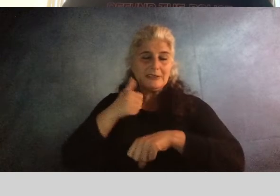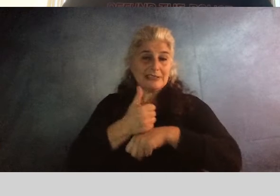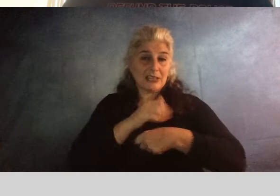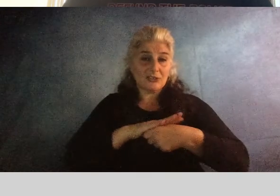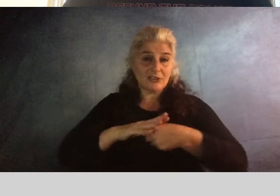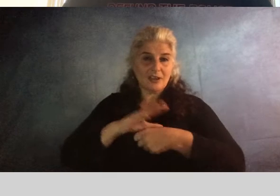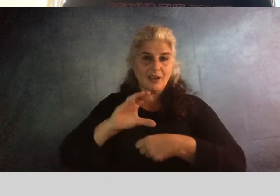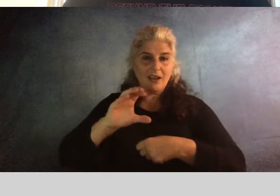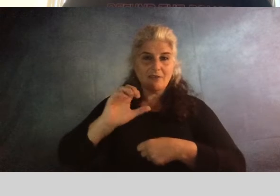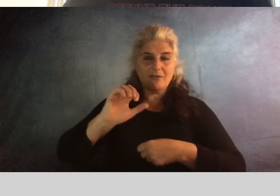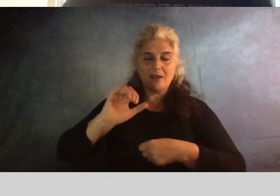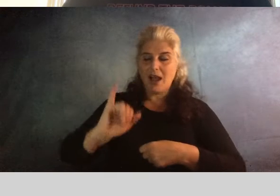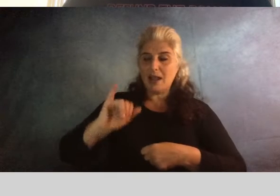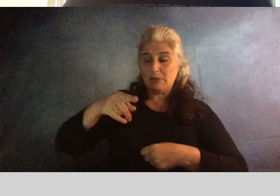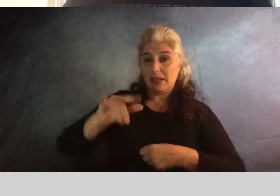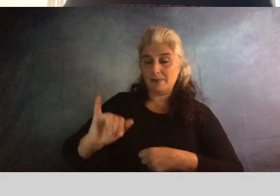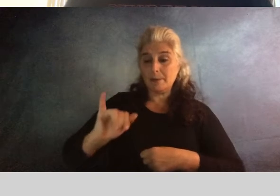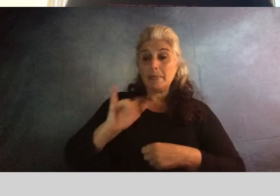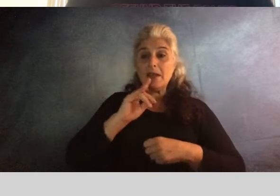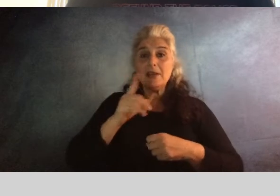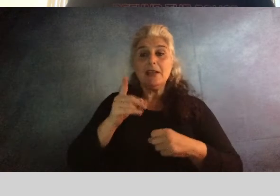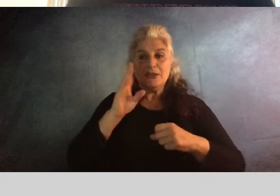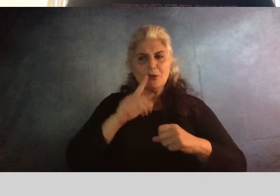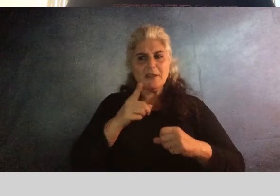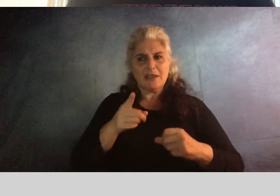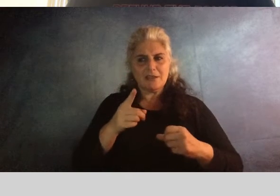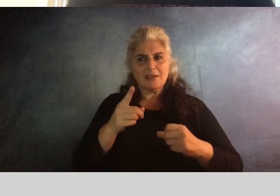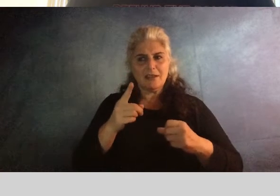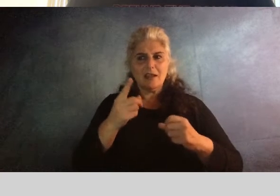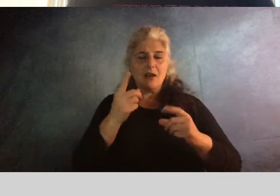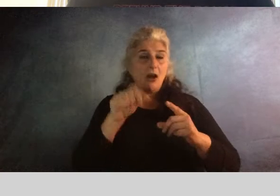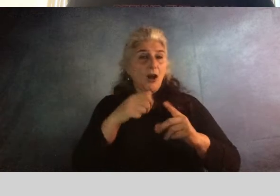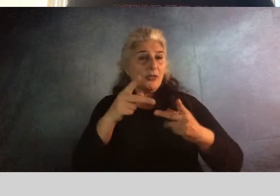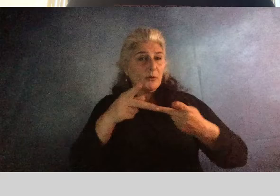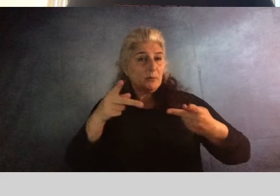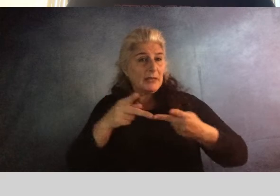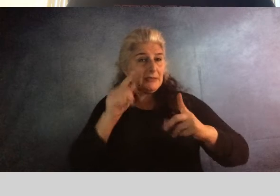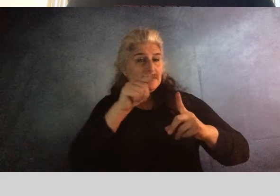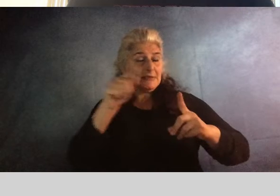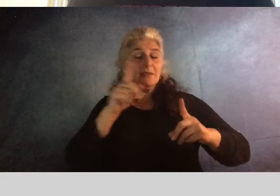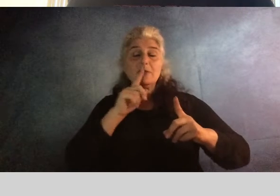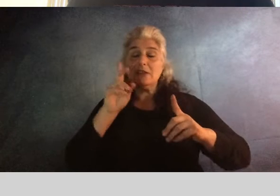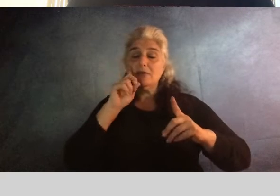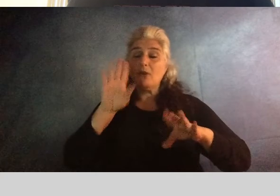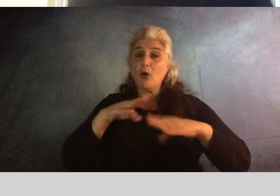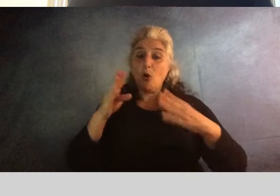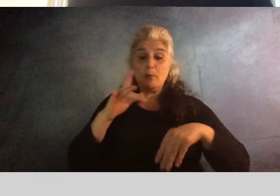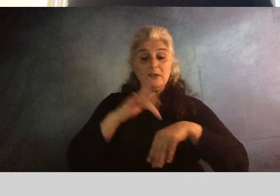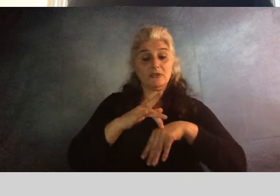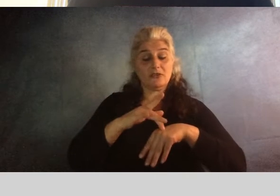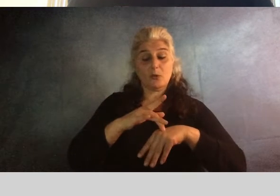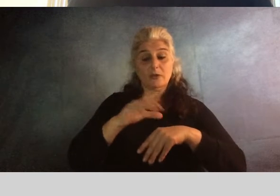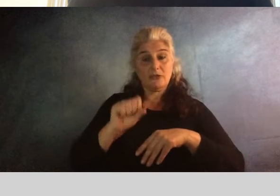OTF, a non-profit, is a large, well-established source of funds for open source software globally.